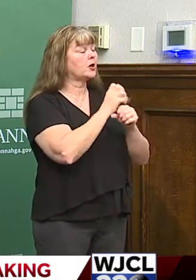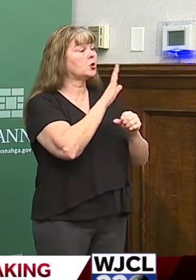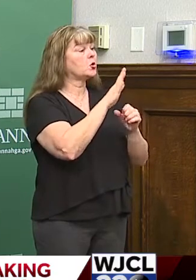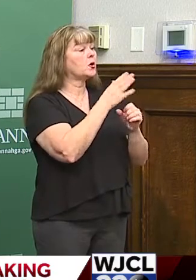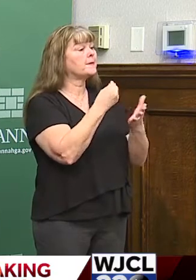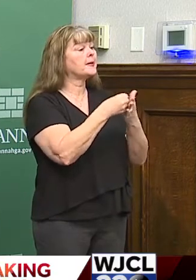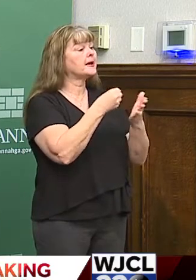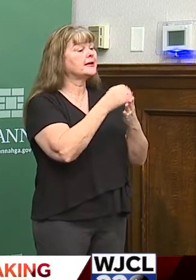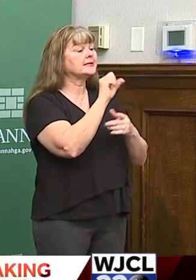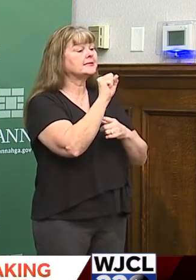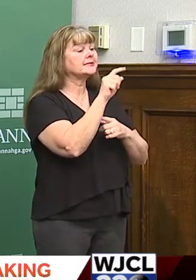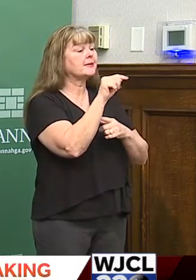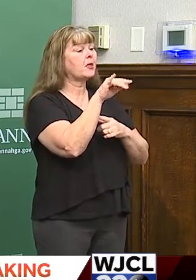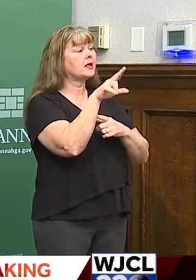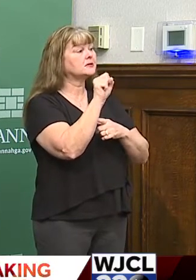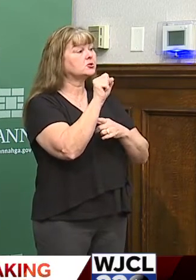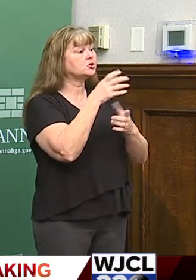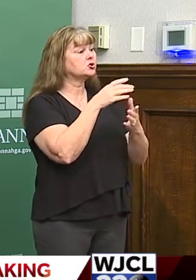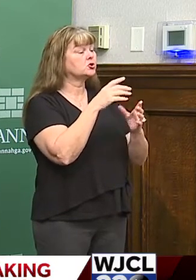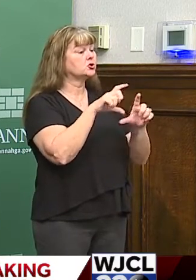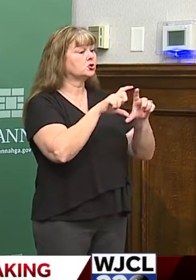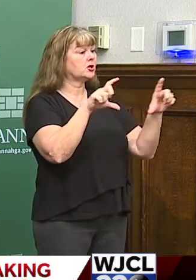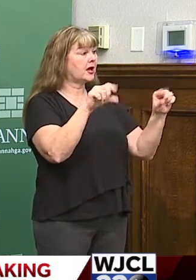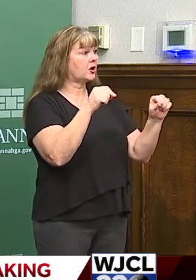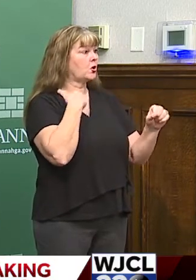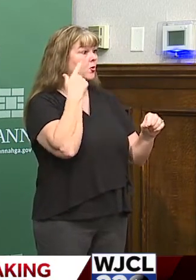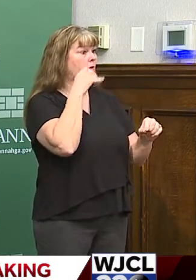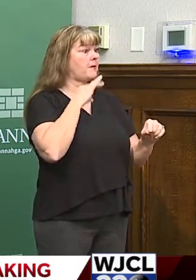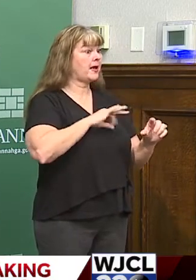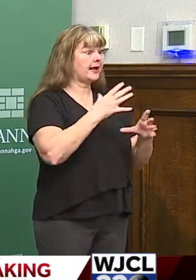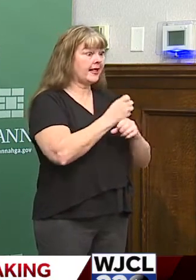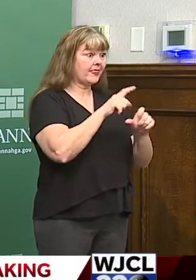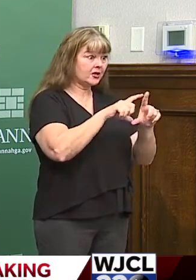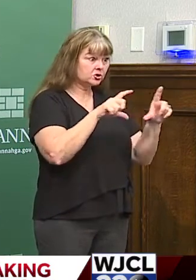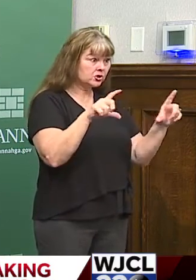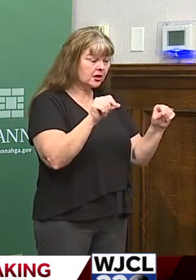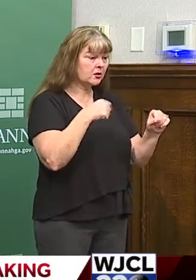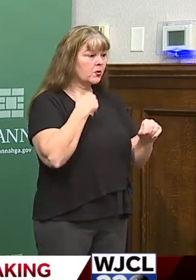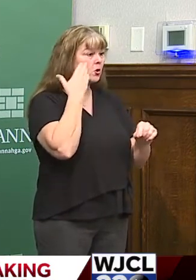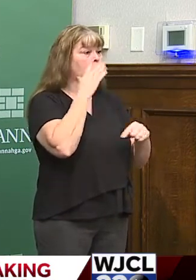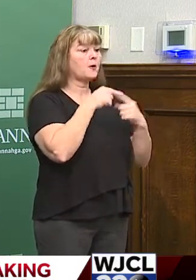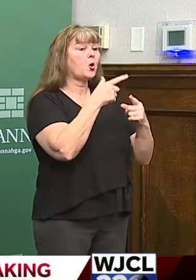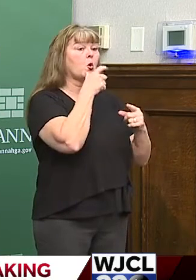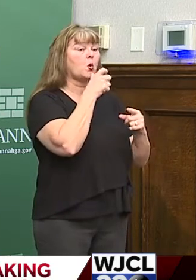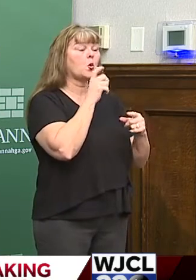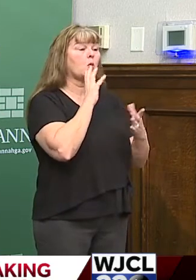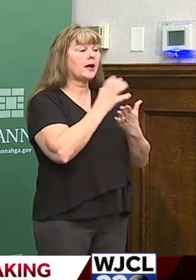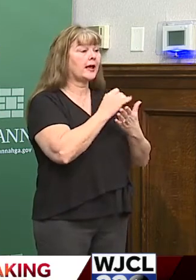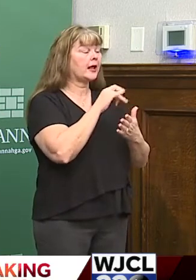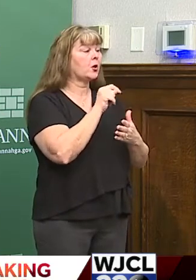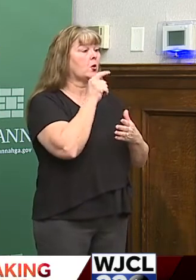WE DO NOT KNOW WHEN YOU'RE GOING TO GET YOUR CHECK.